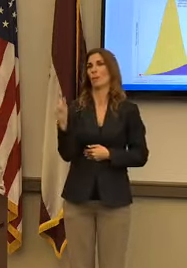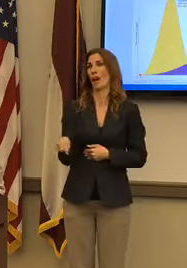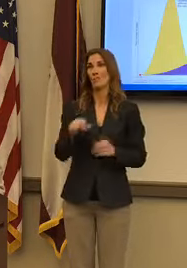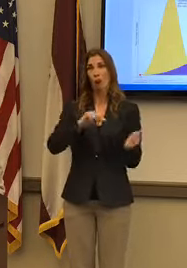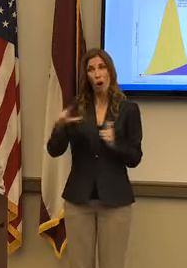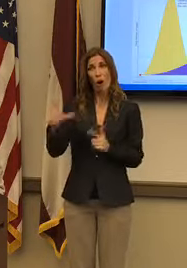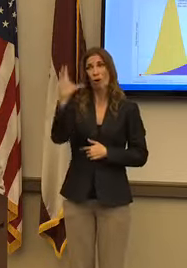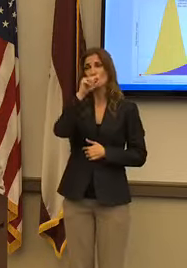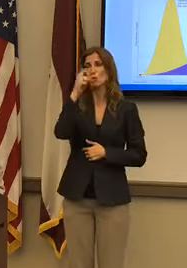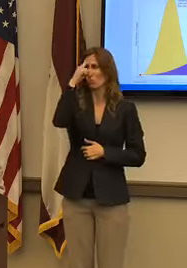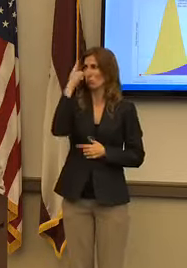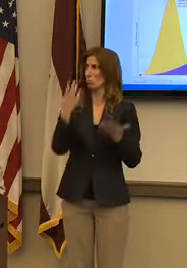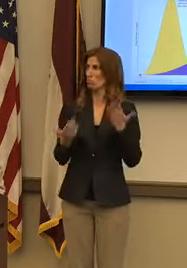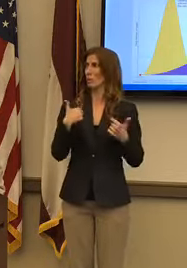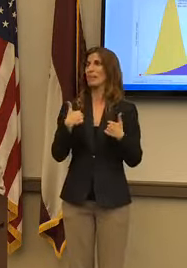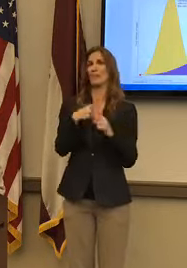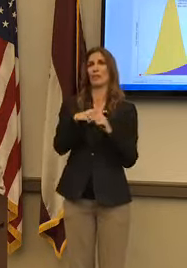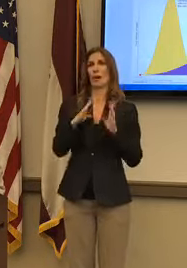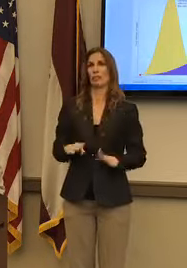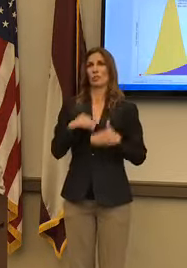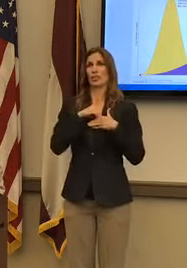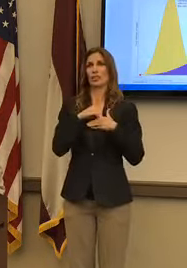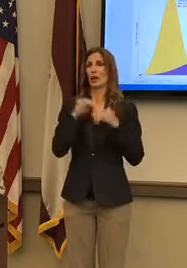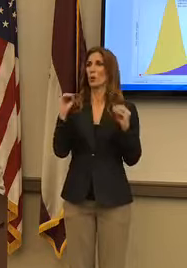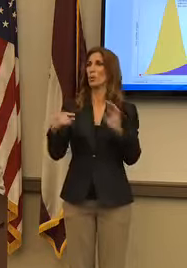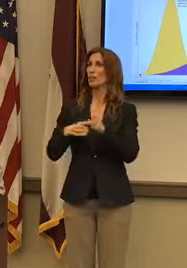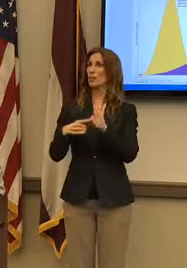assume they might be the one spreading the disease and behave accordingly